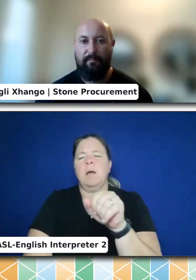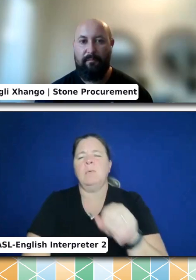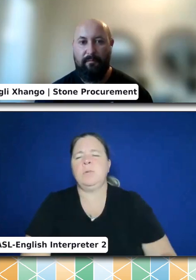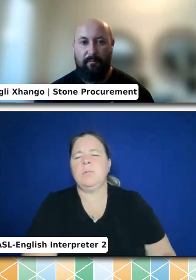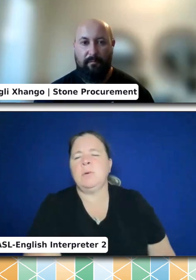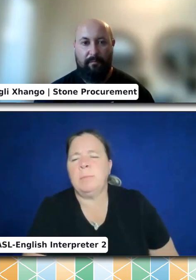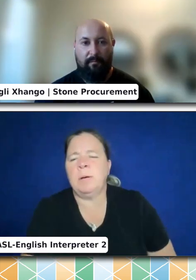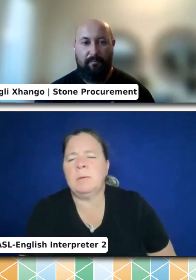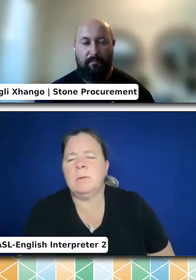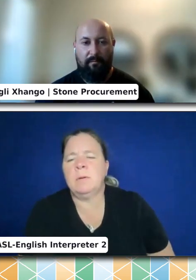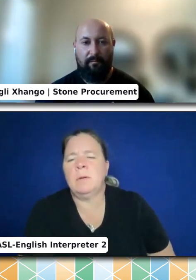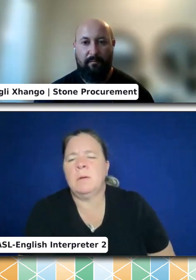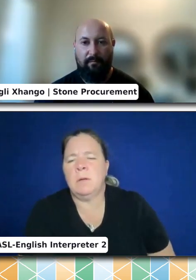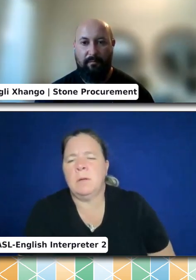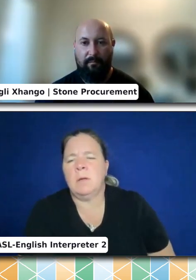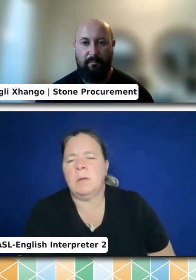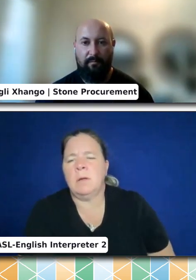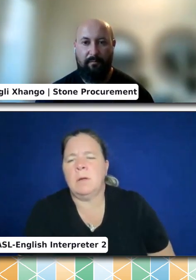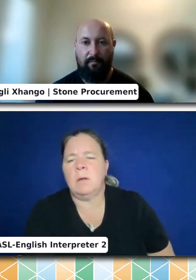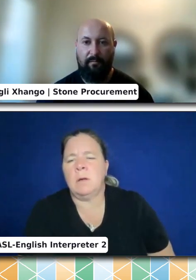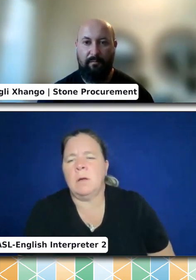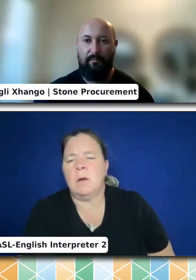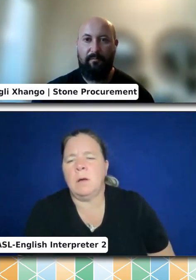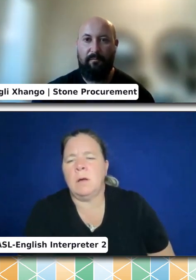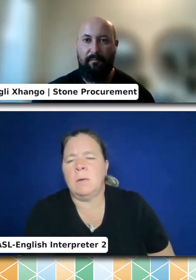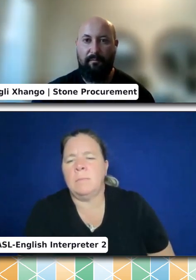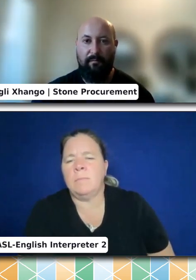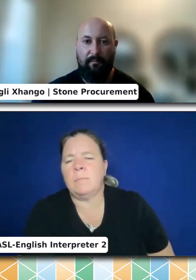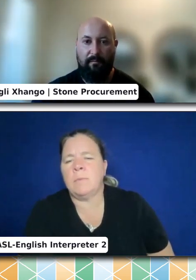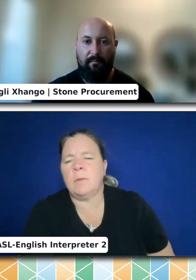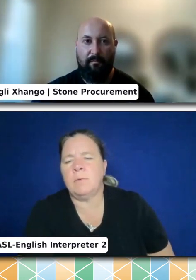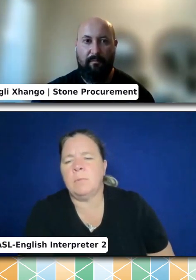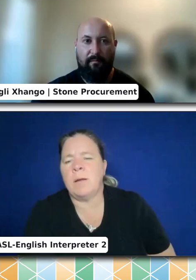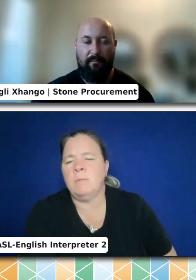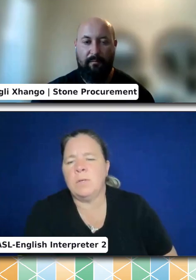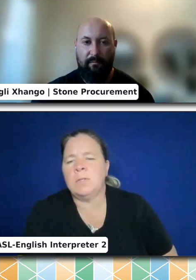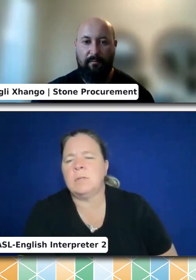I was using Ariba. Um, for my invoicing.